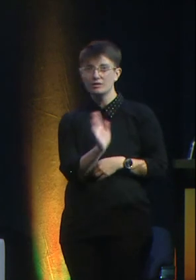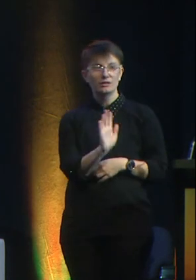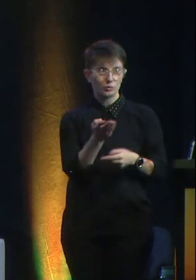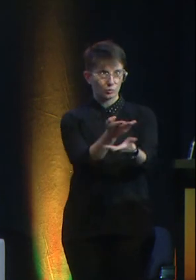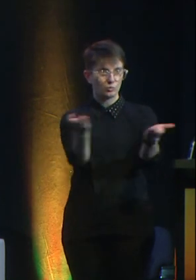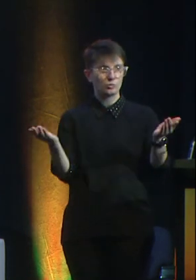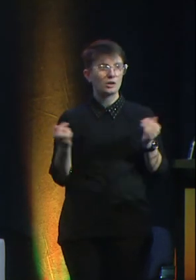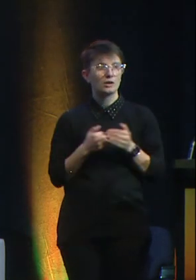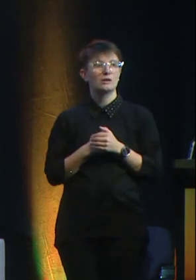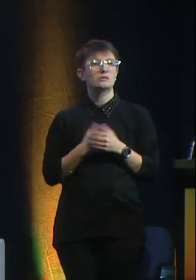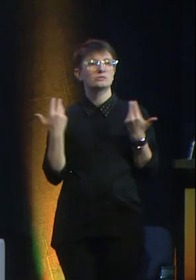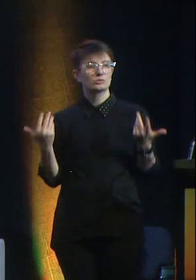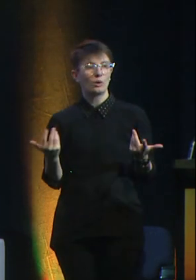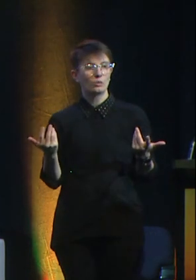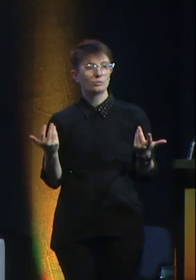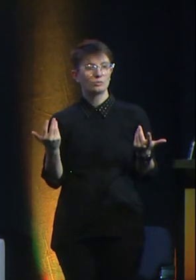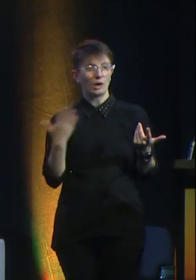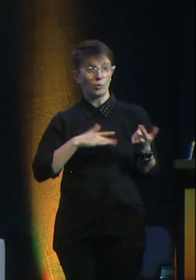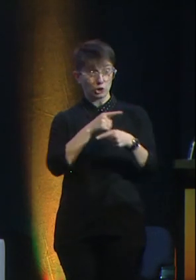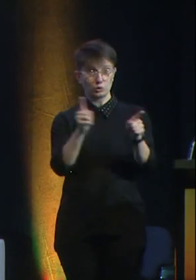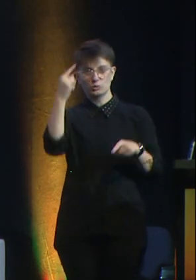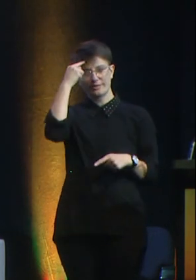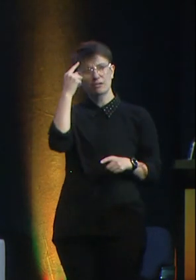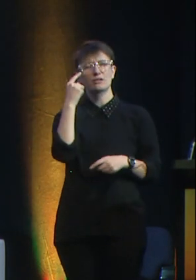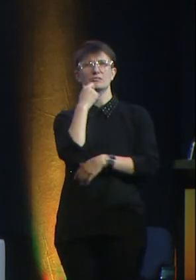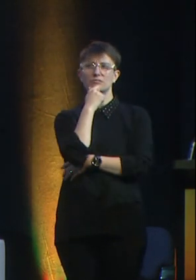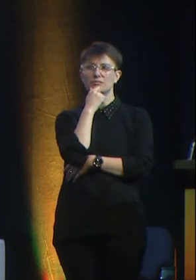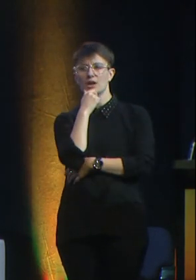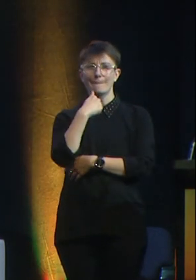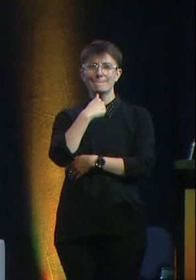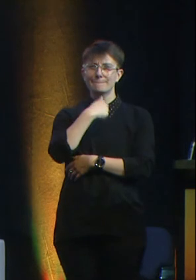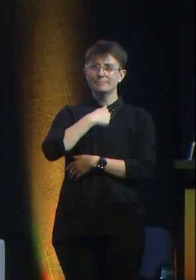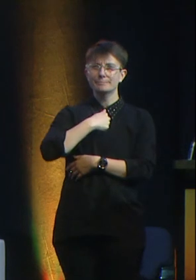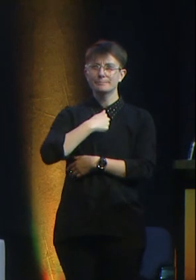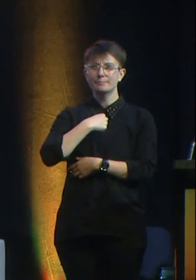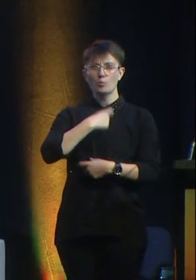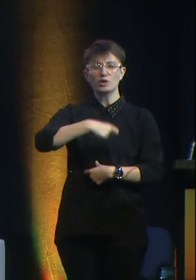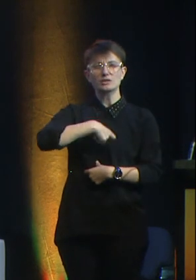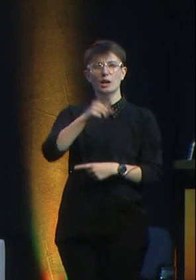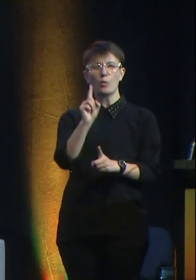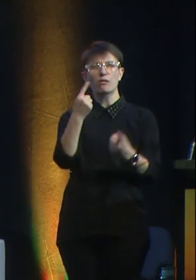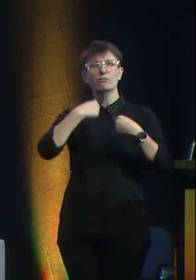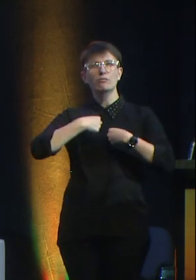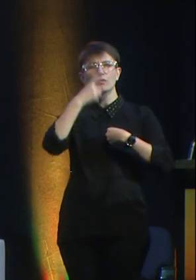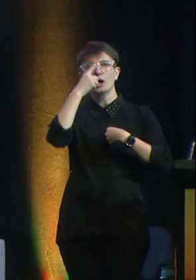you to think about what you can do to get us to Net Zero Carbon and it's just easily